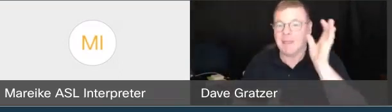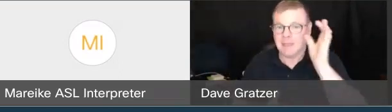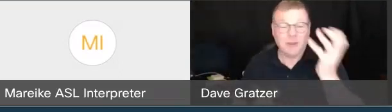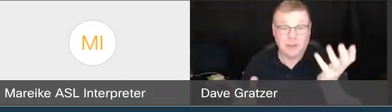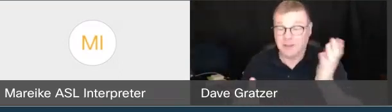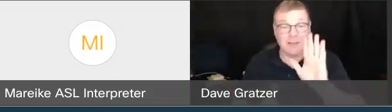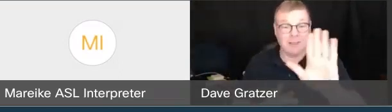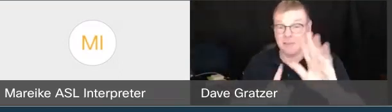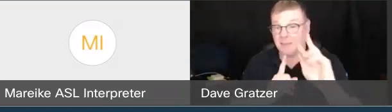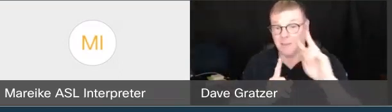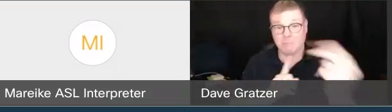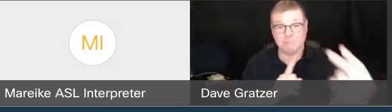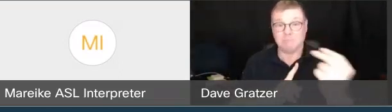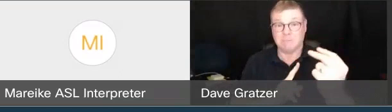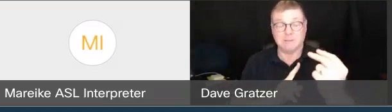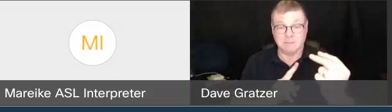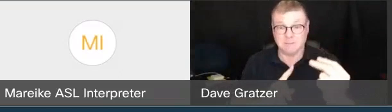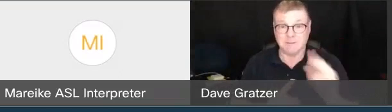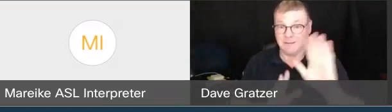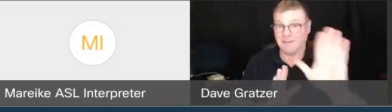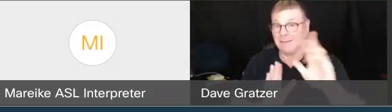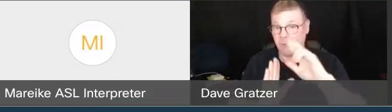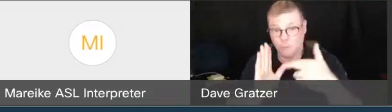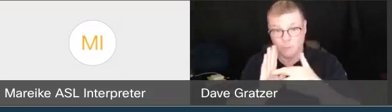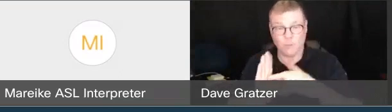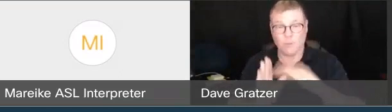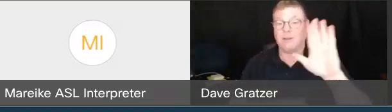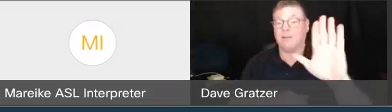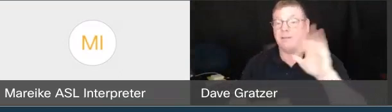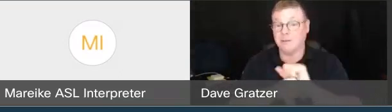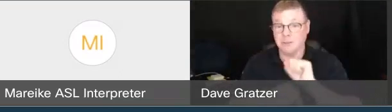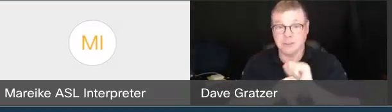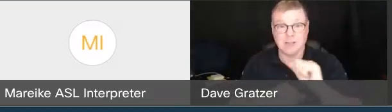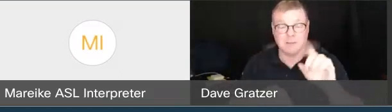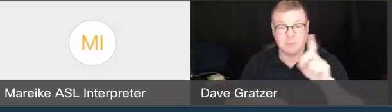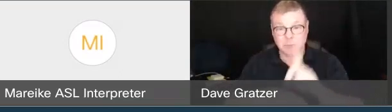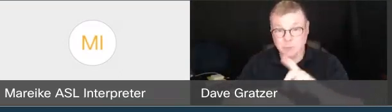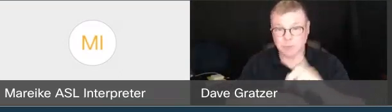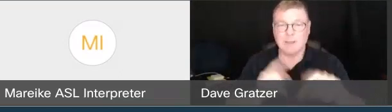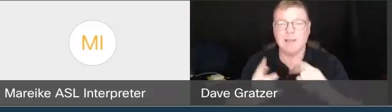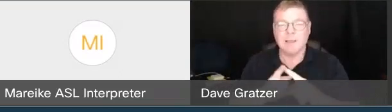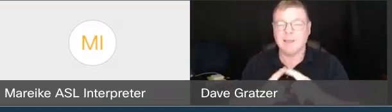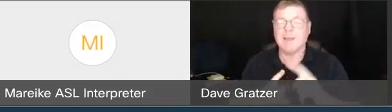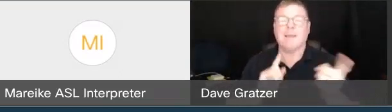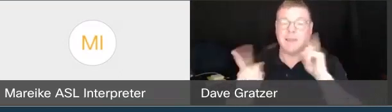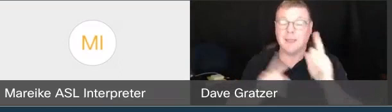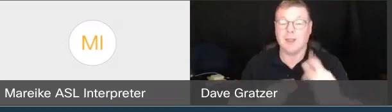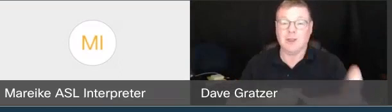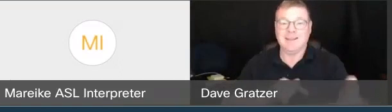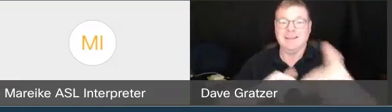perspective, their role, their job duties and them and them to hear kind of what a FACT team is, what